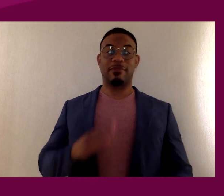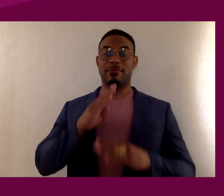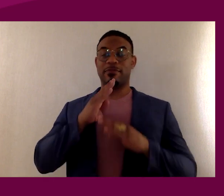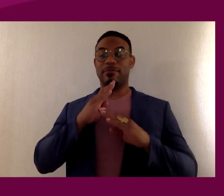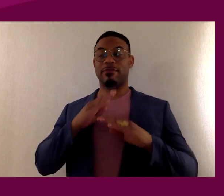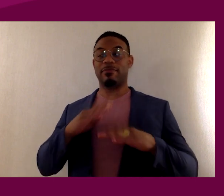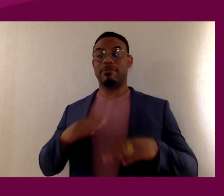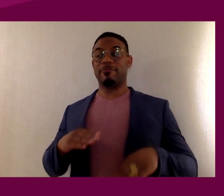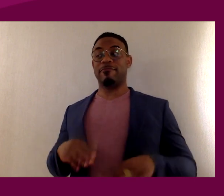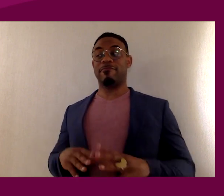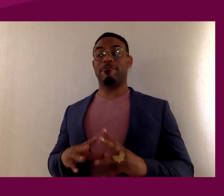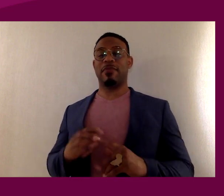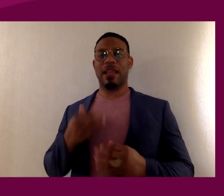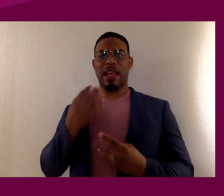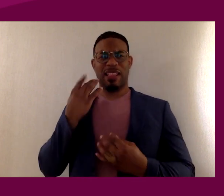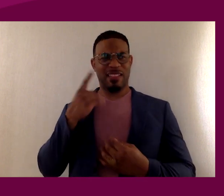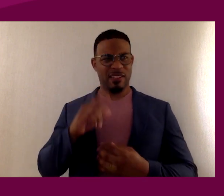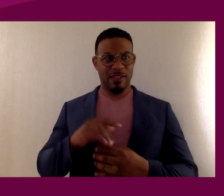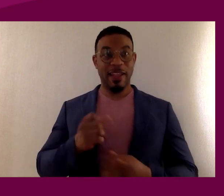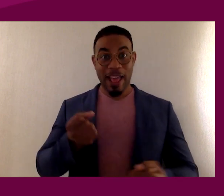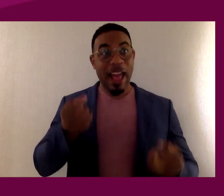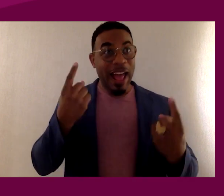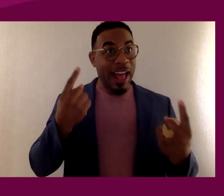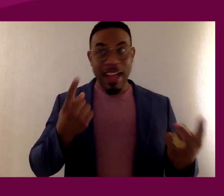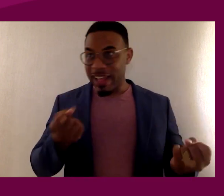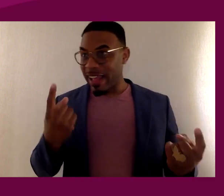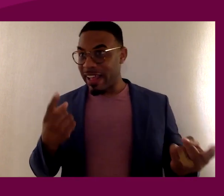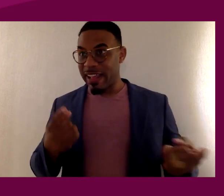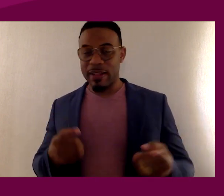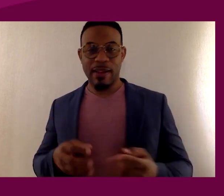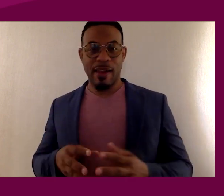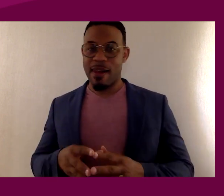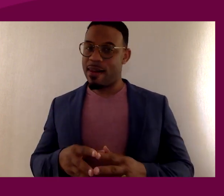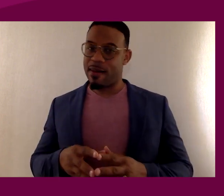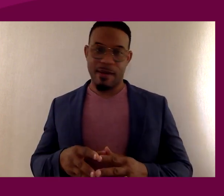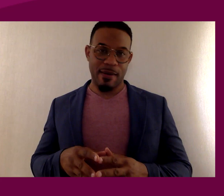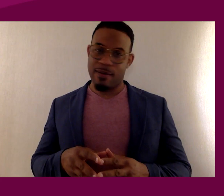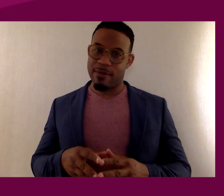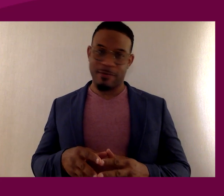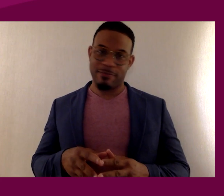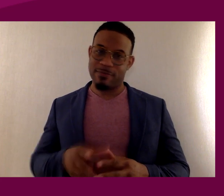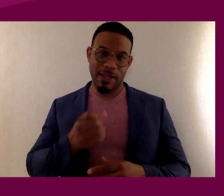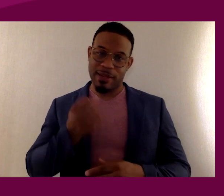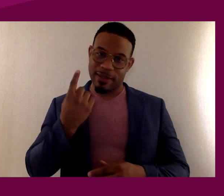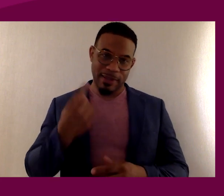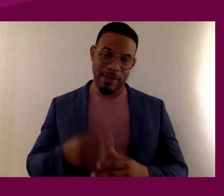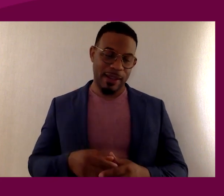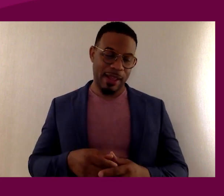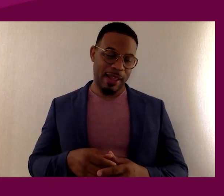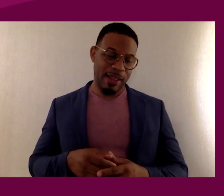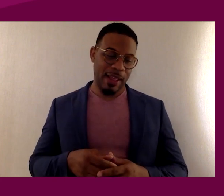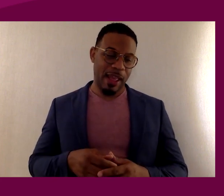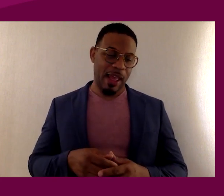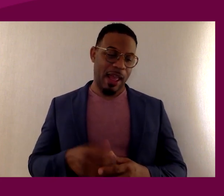they're just looking at me and being quiet. And I thought they were getting it. No they